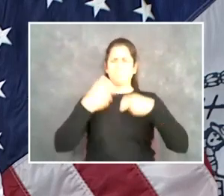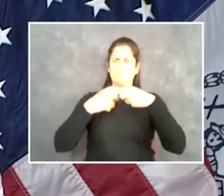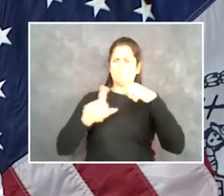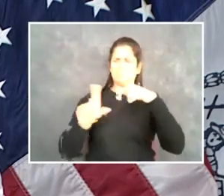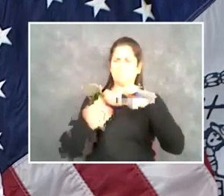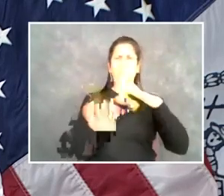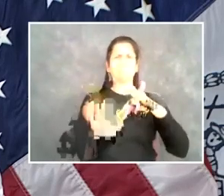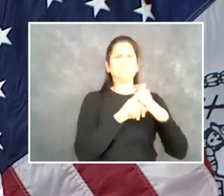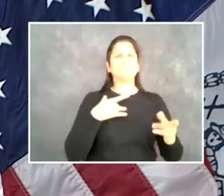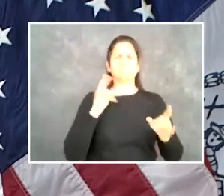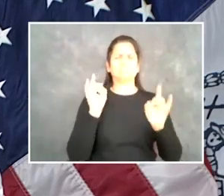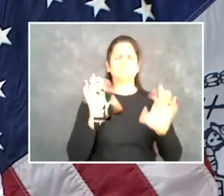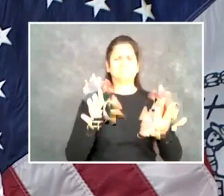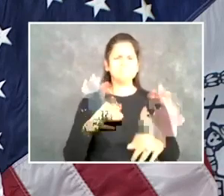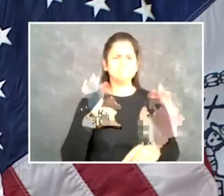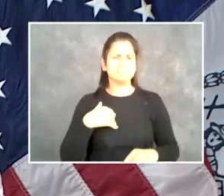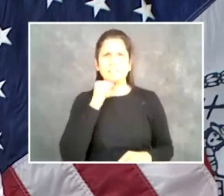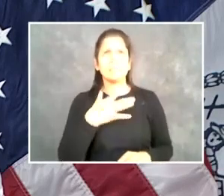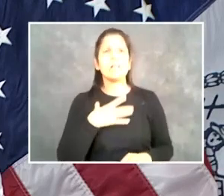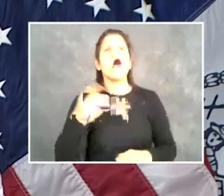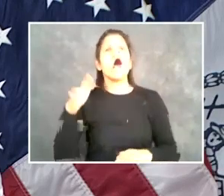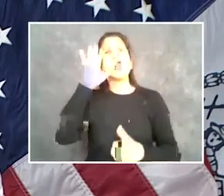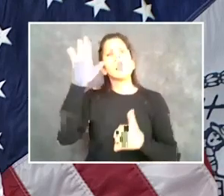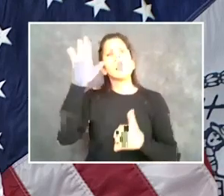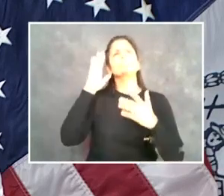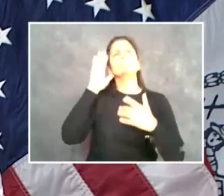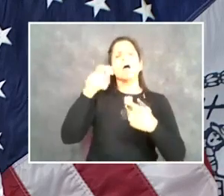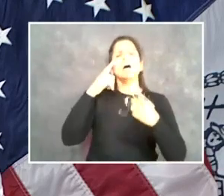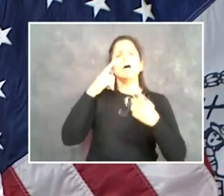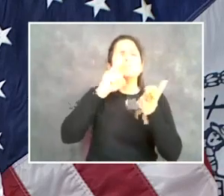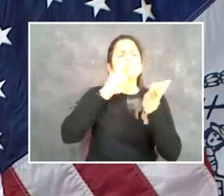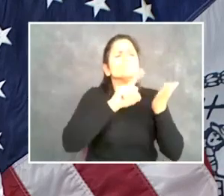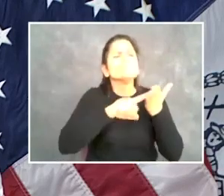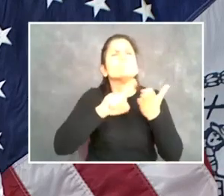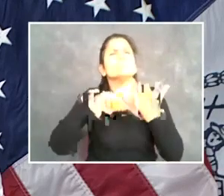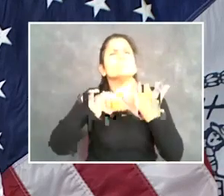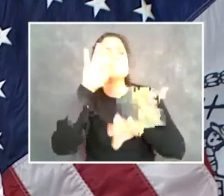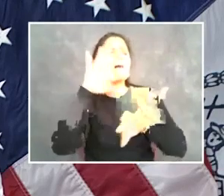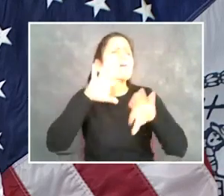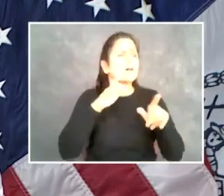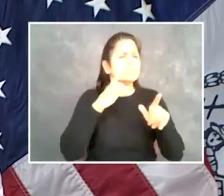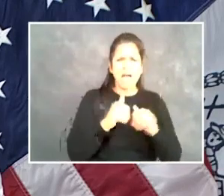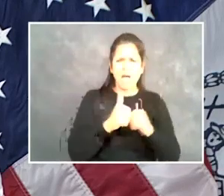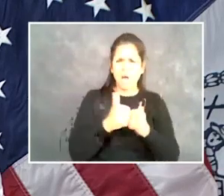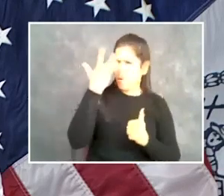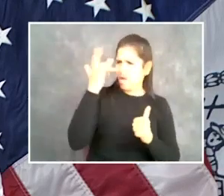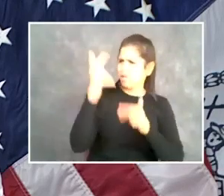AMOUNT OF TIME THEY NEED EACH DAY AND OBVIOUSLY WITH SOCIAL DISTANCING. PEOPLE NEED ACCESS TO THAT